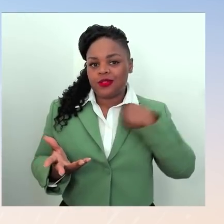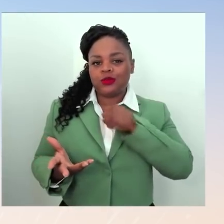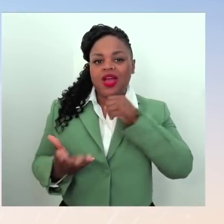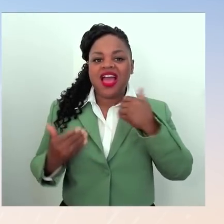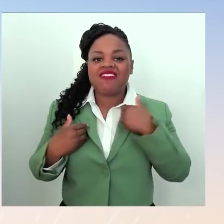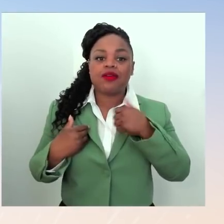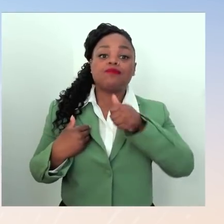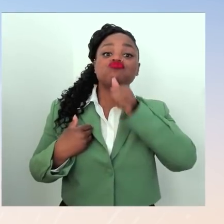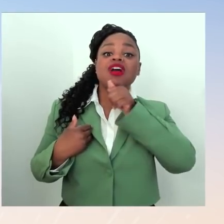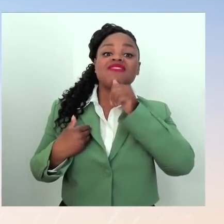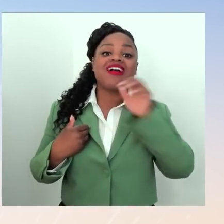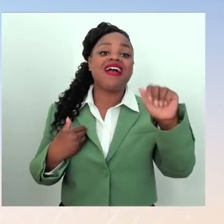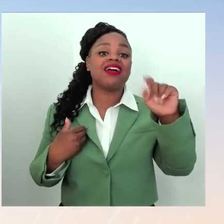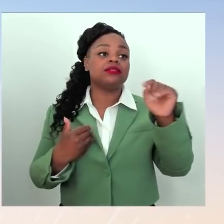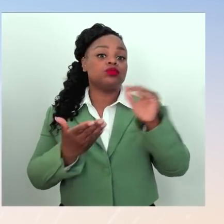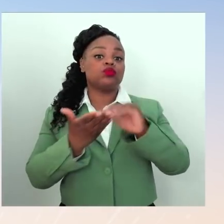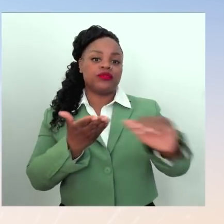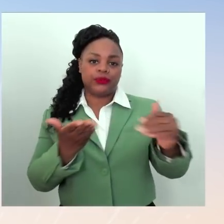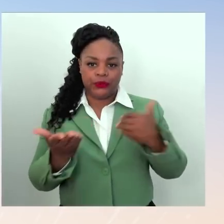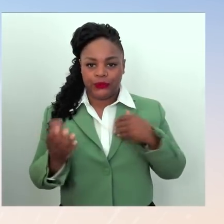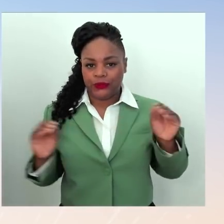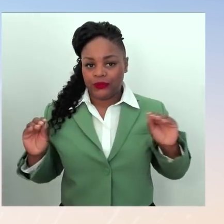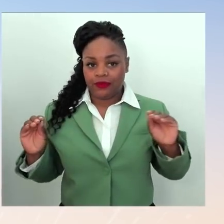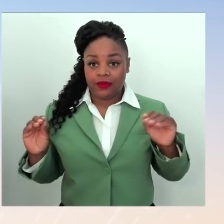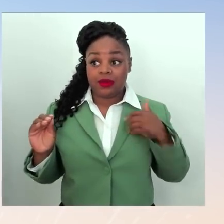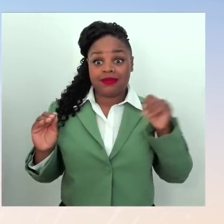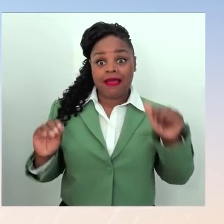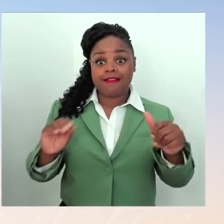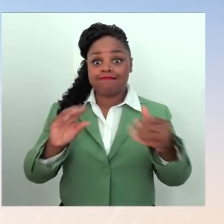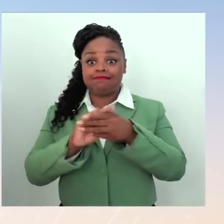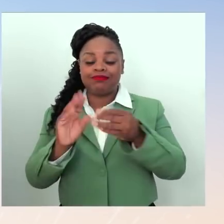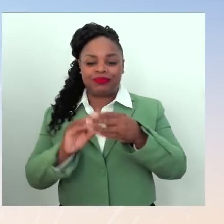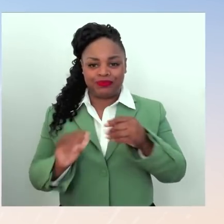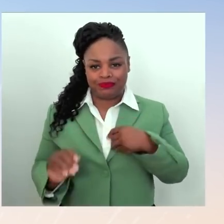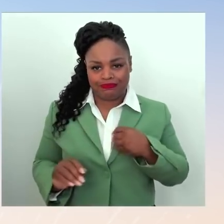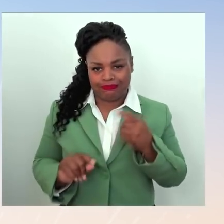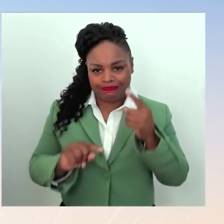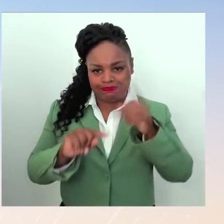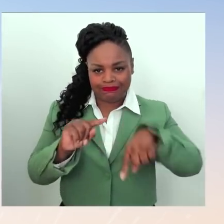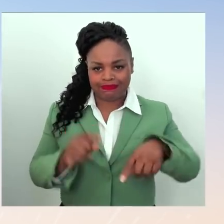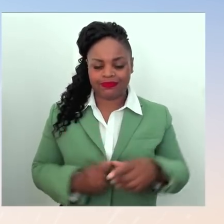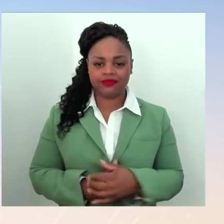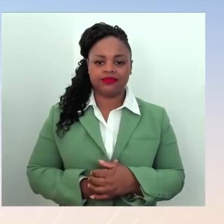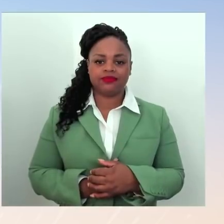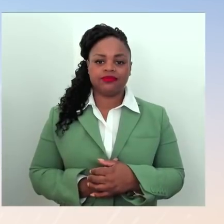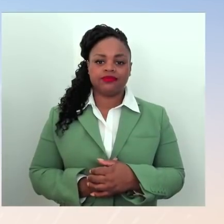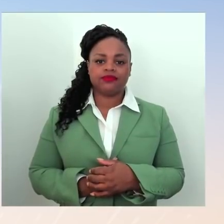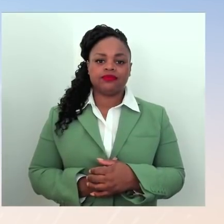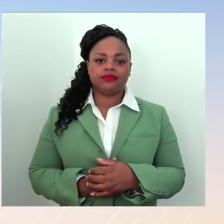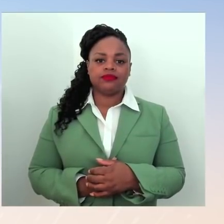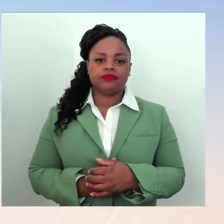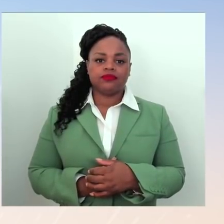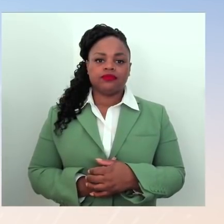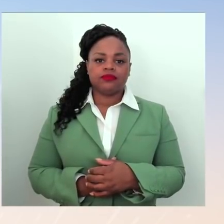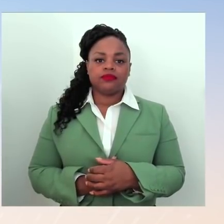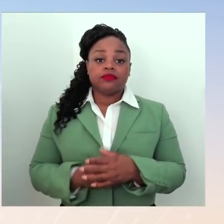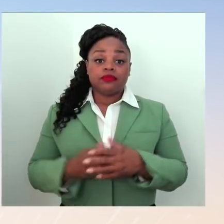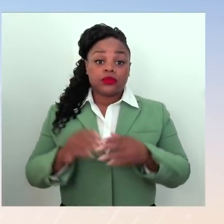who have been detained in recent weeks under similar incidents? Ms. Psaki: Again, I have nothing to report from here, Ed.